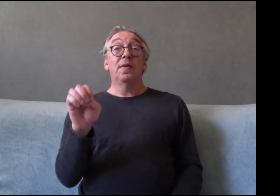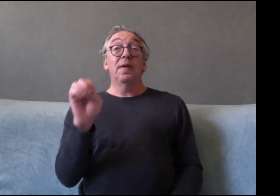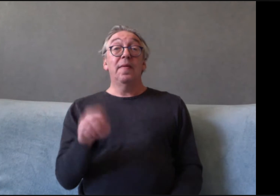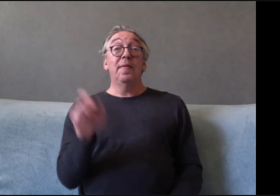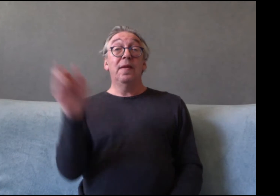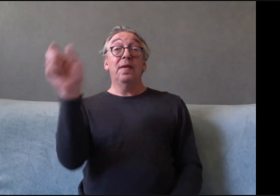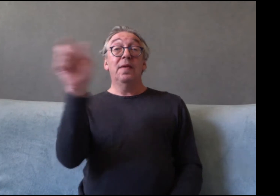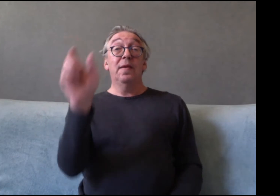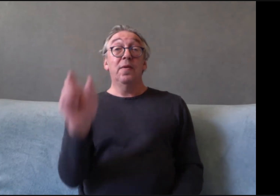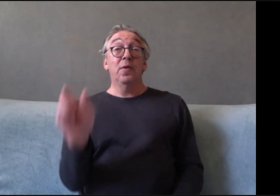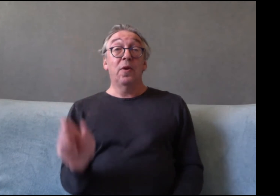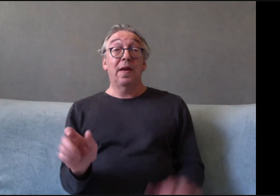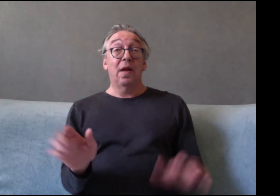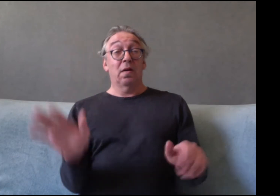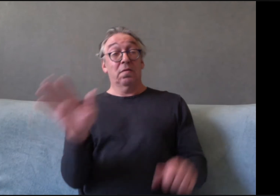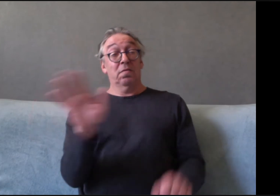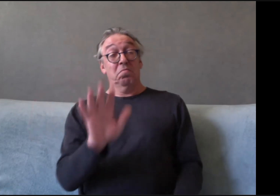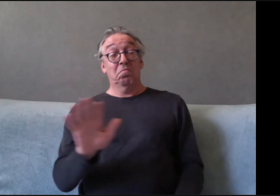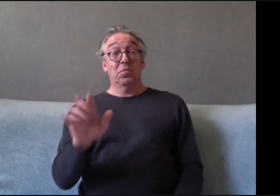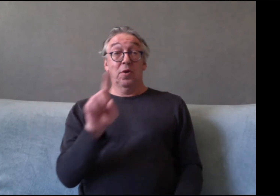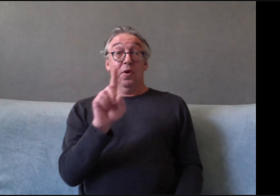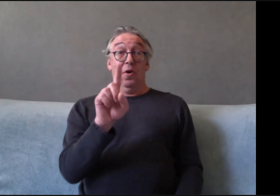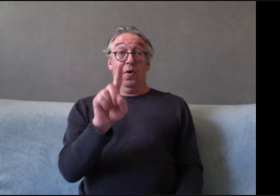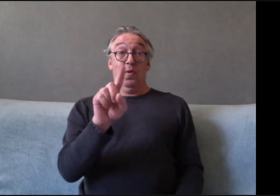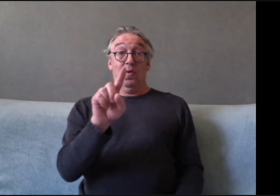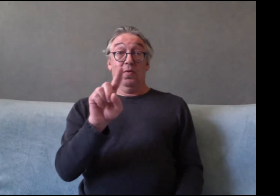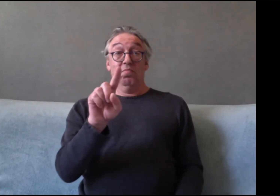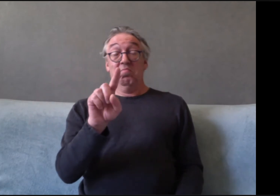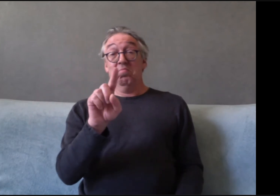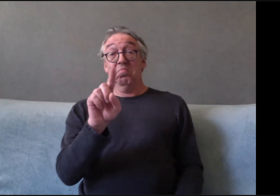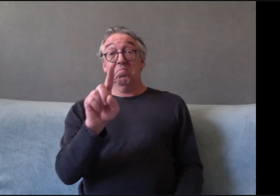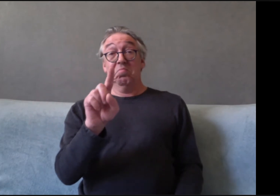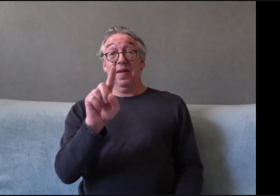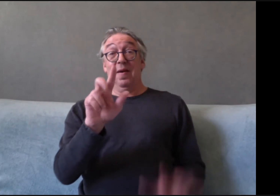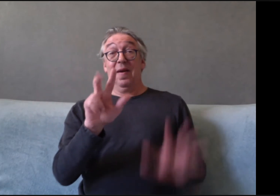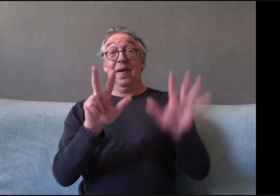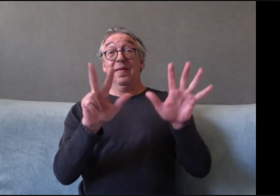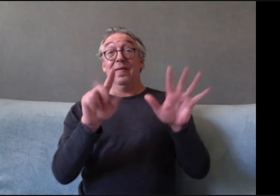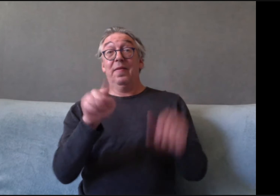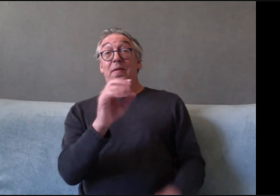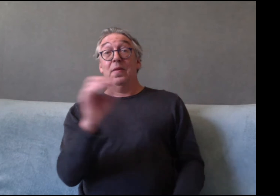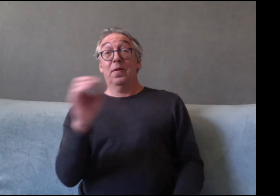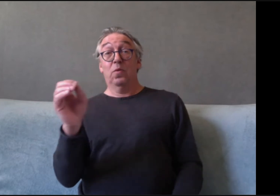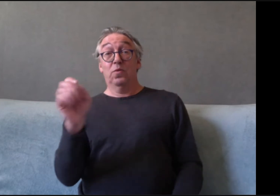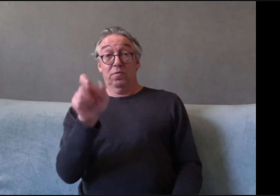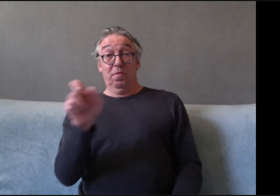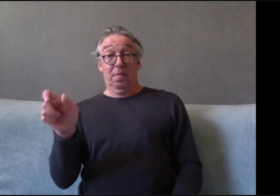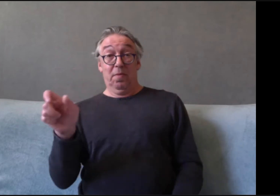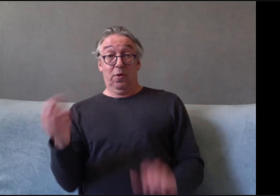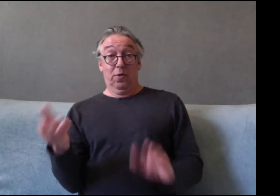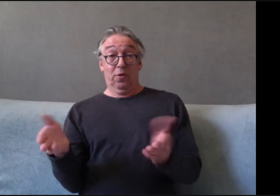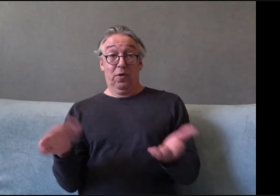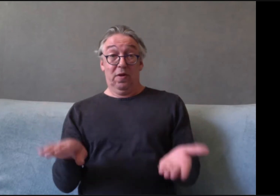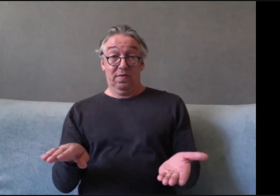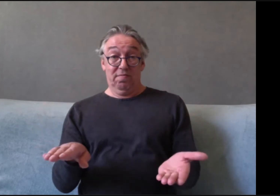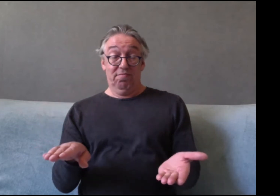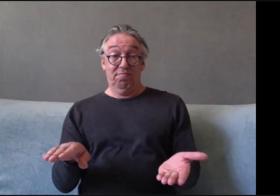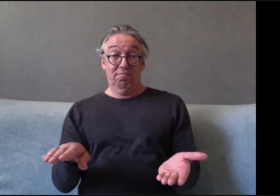It means that 18,000 have died, 29,000 are recovering.